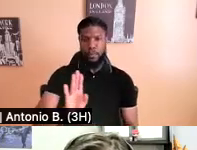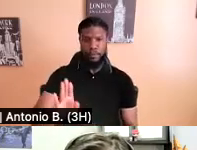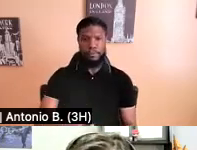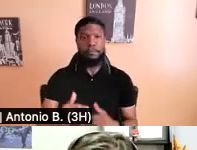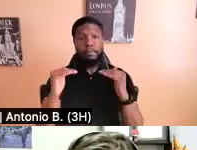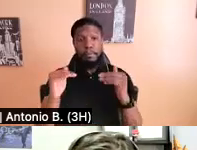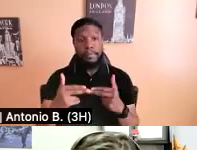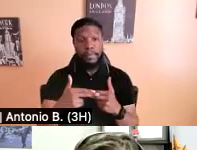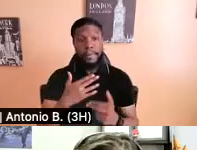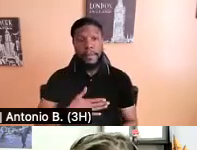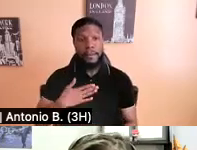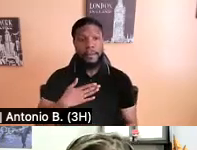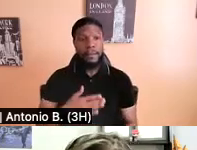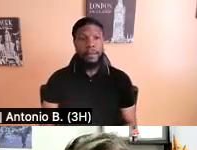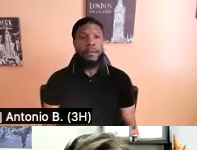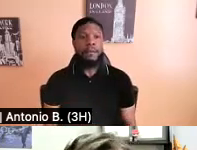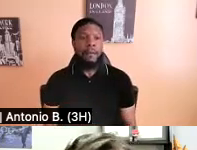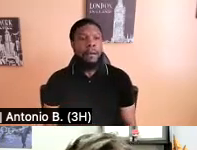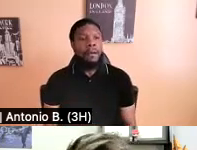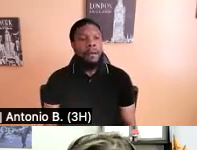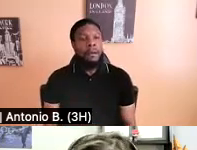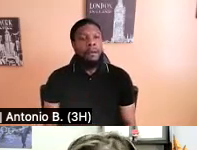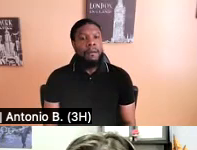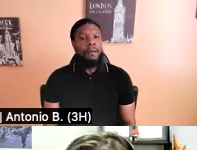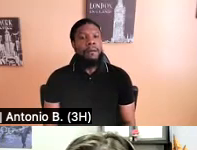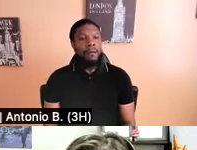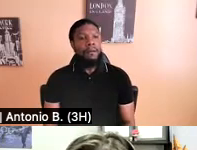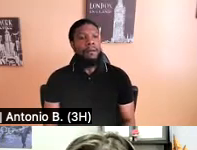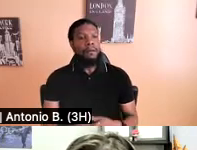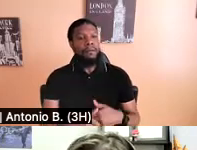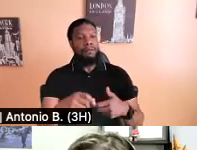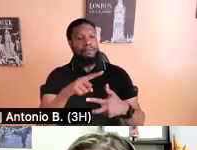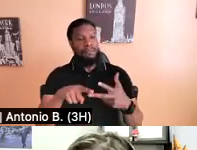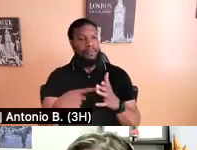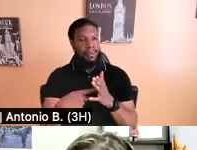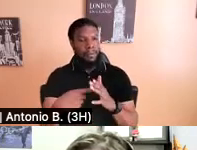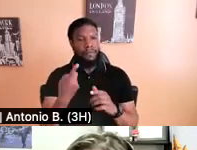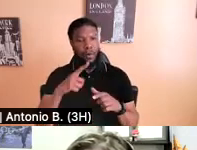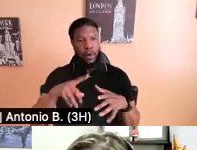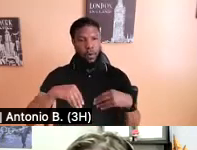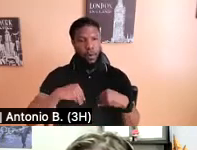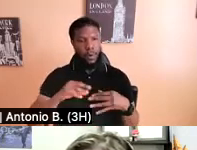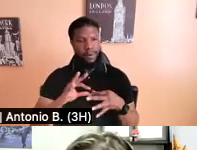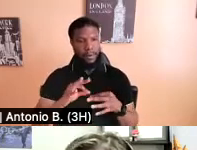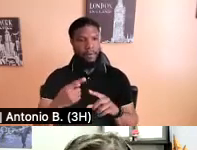Here are some examples of owning the comment given by Karagianni, who notes that writing tutors quote